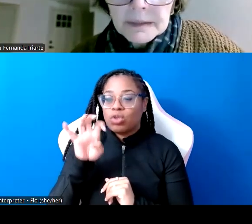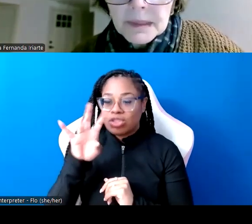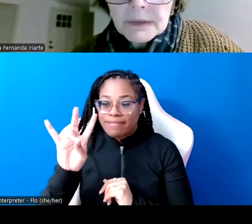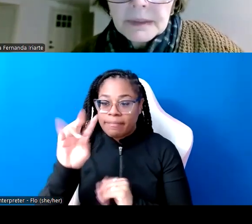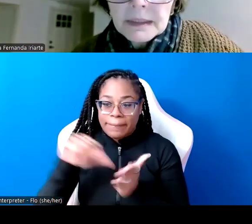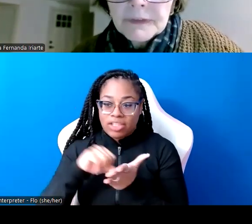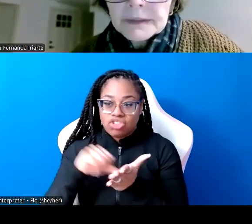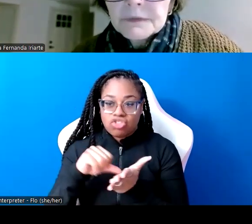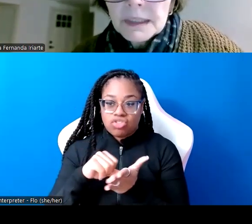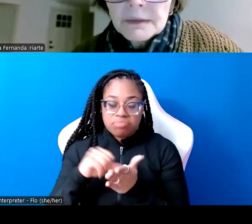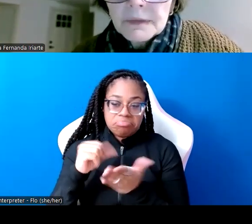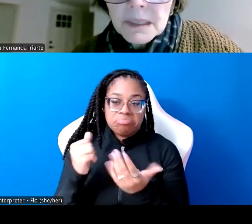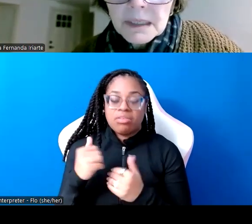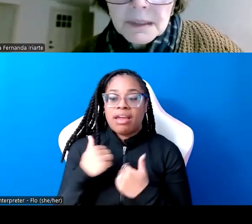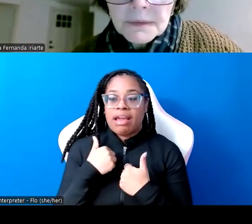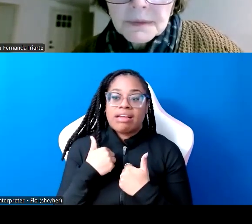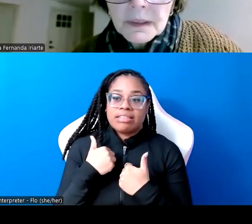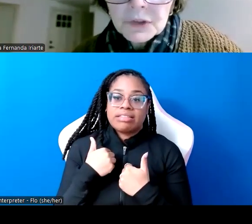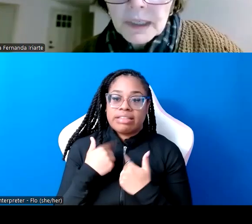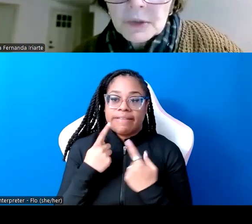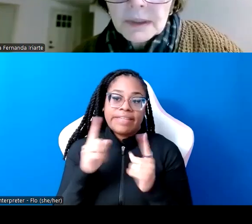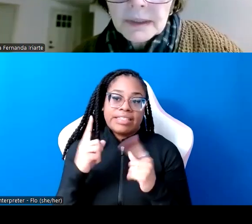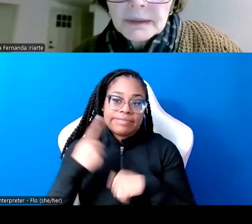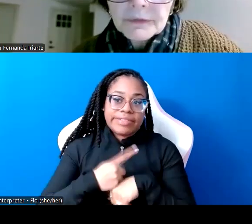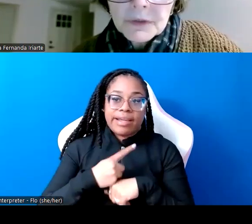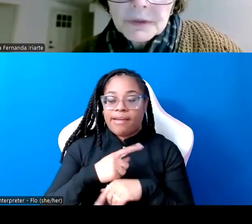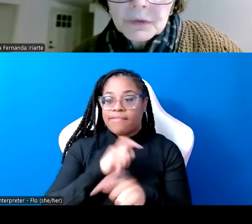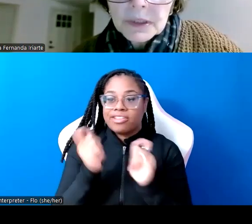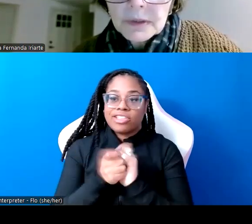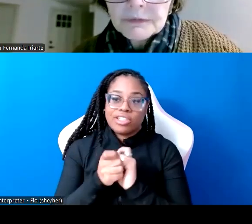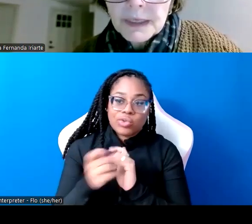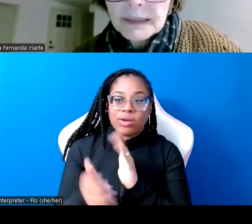about the effective date of the amendments are January 1st of 2025,